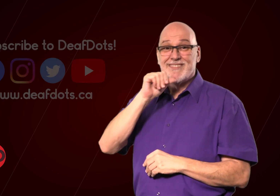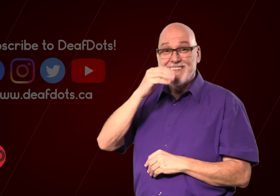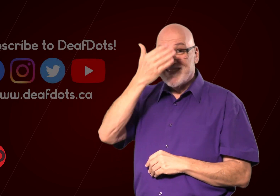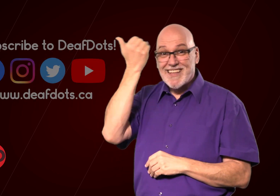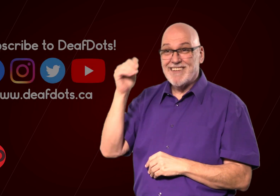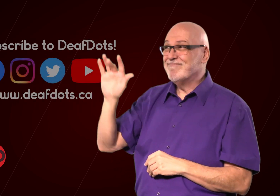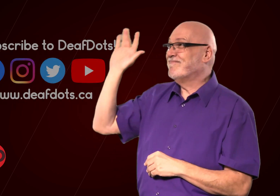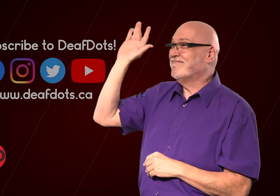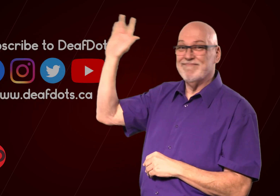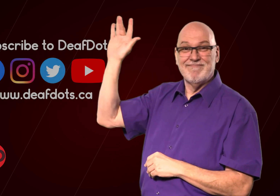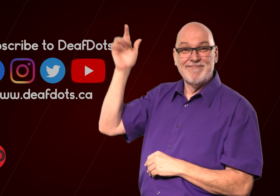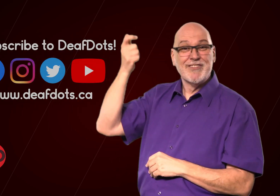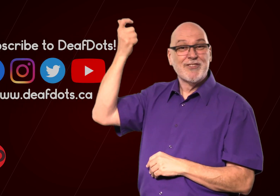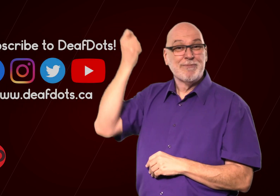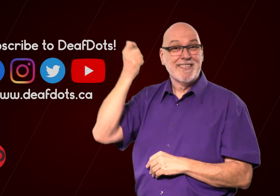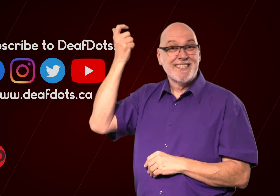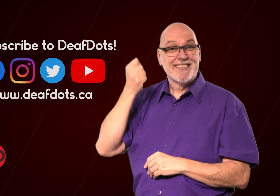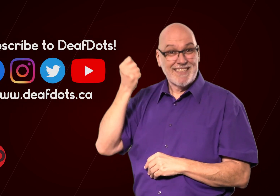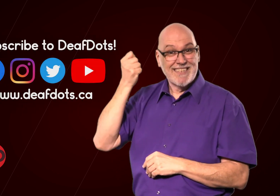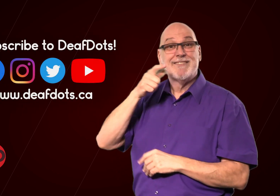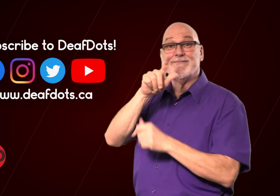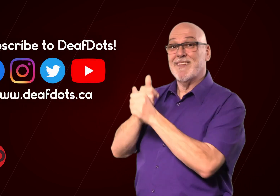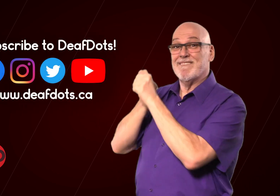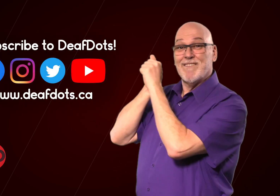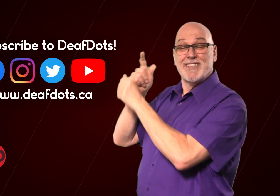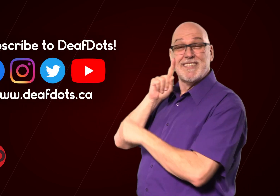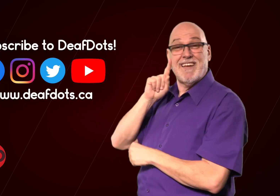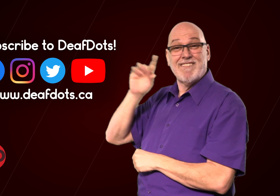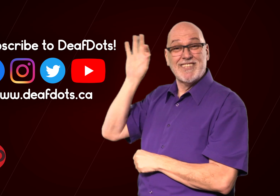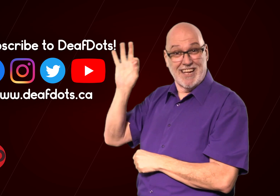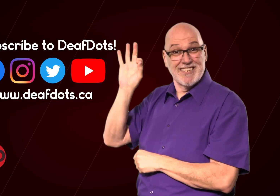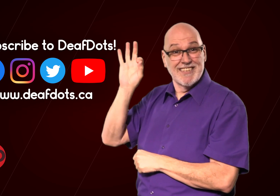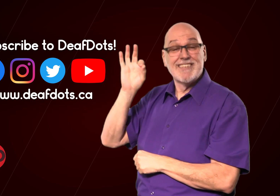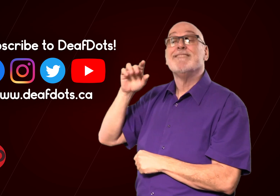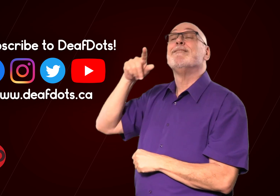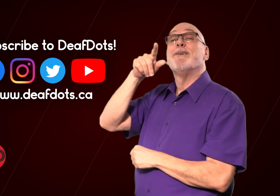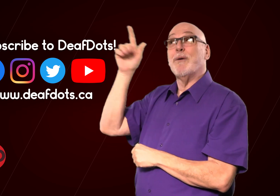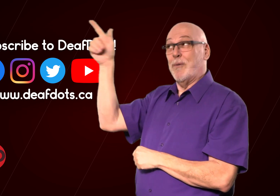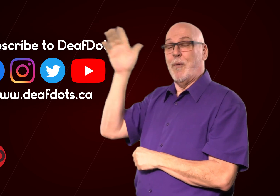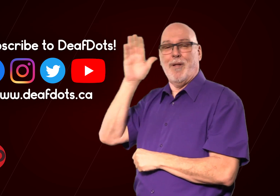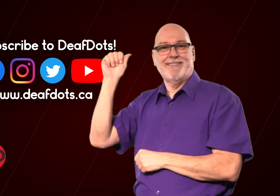Don't forget to subscribe, like, and follow DeafDots